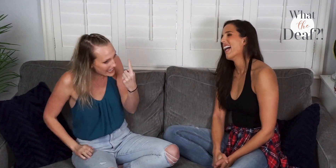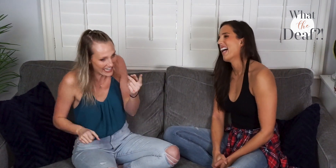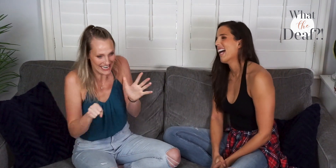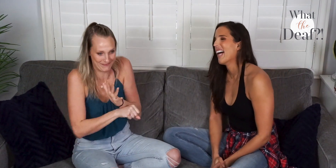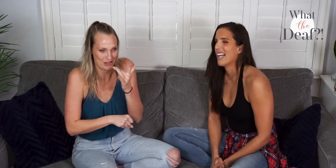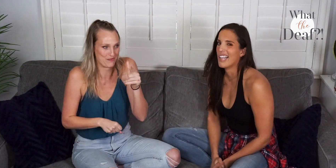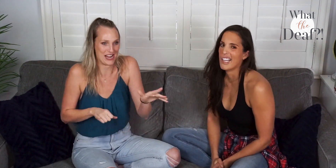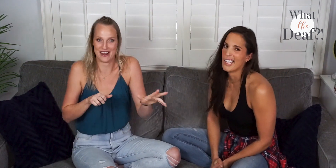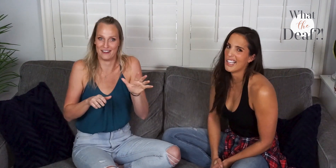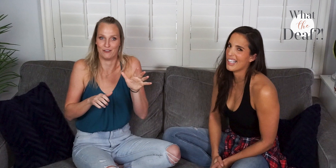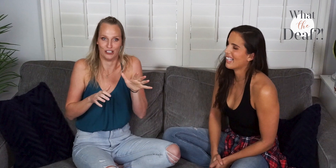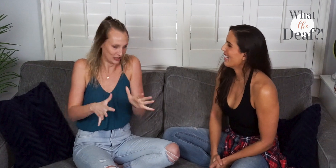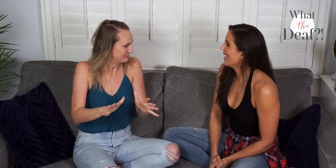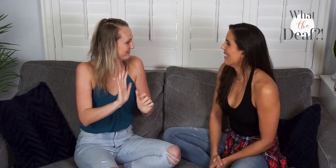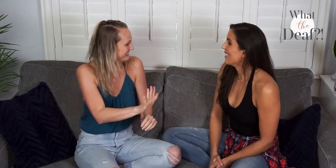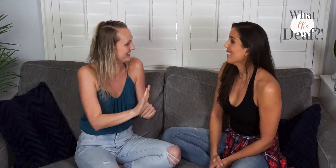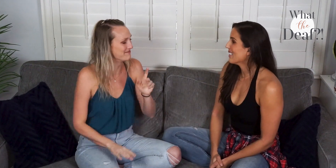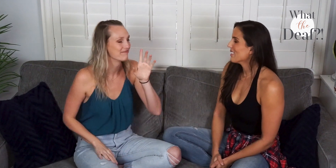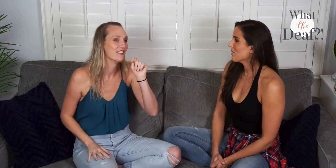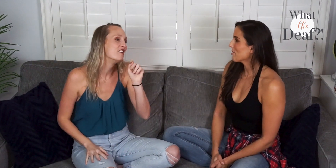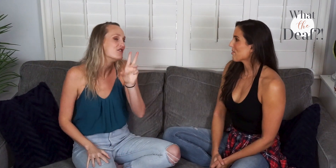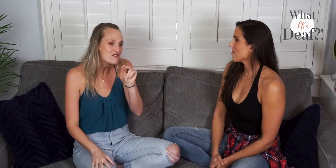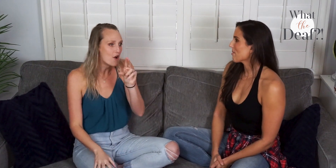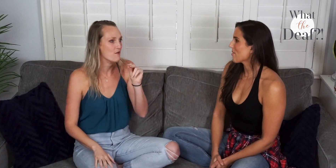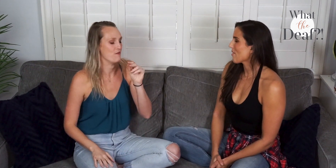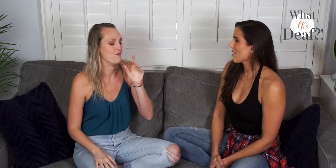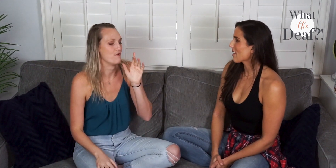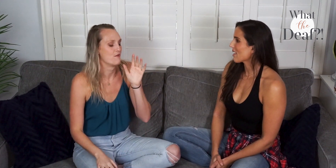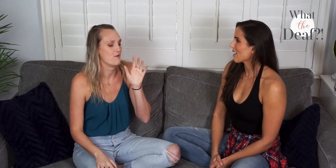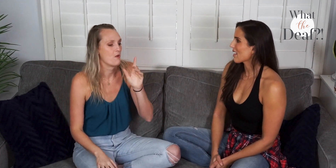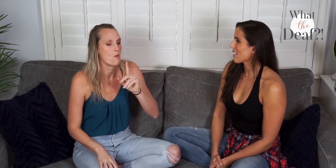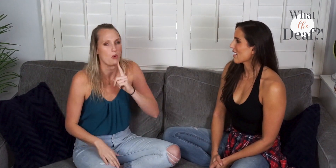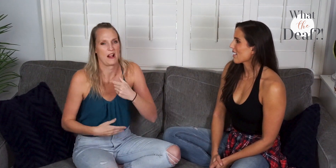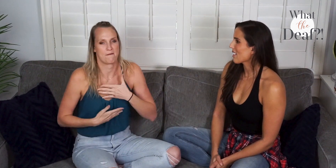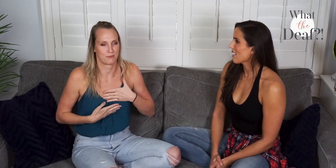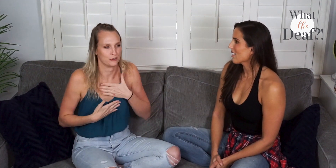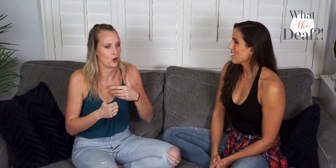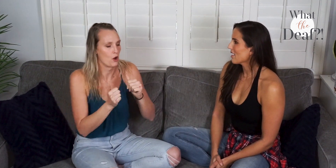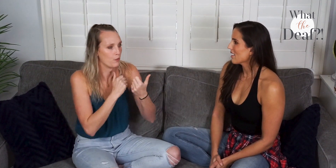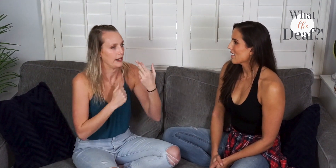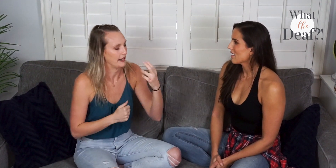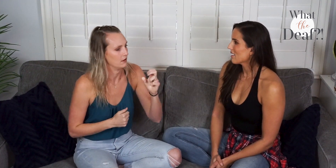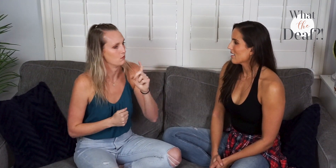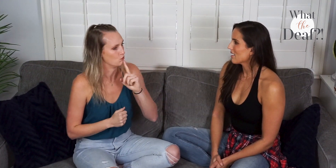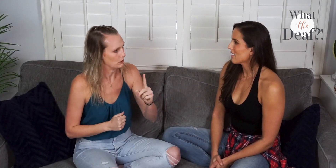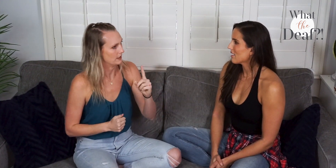So, I completely get why he would be nervous. But no, I really appreciated how he,